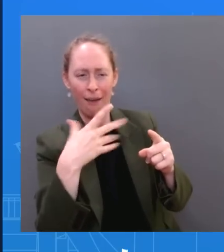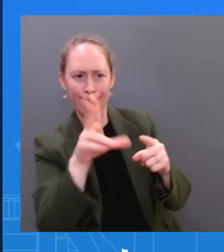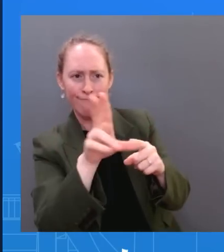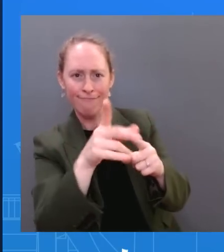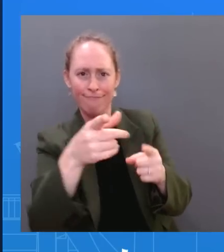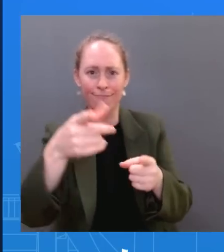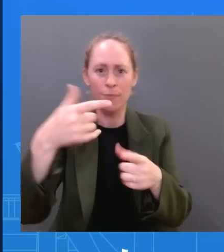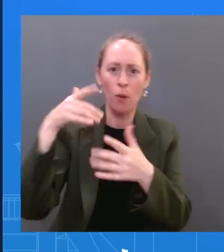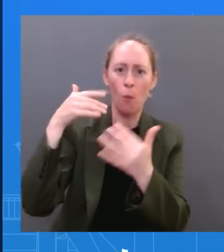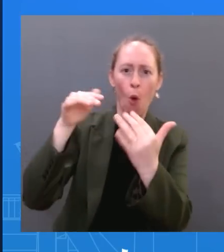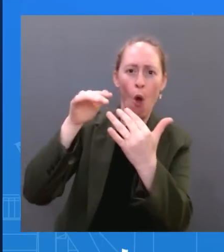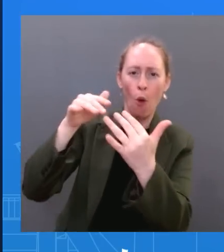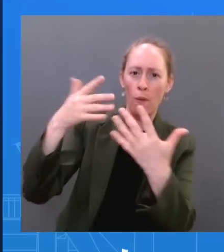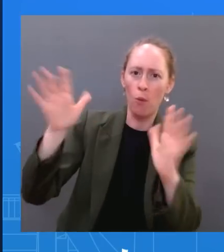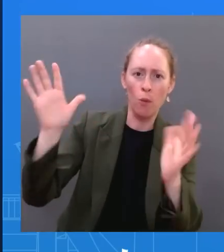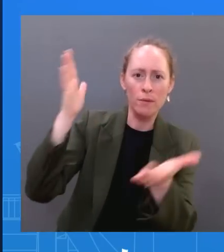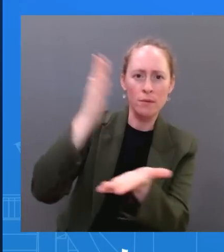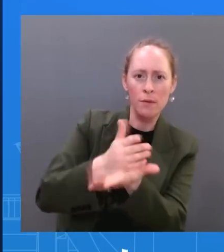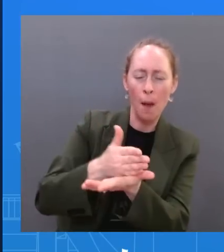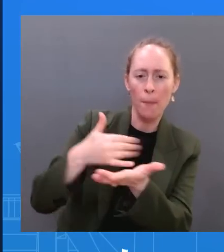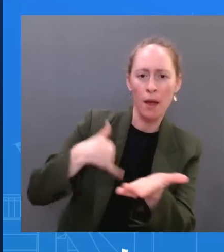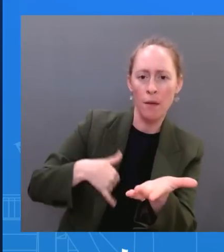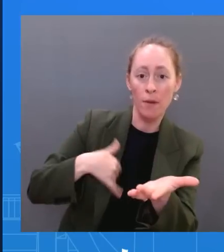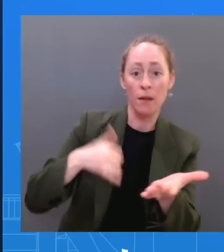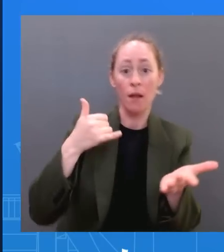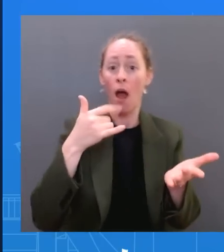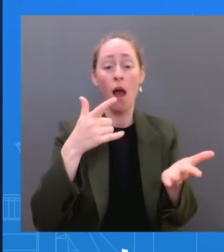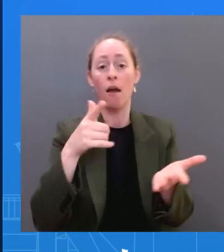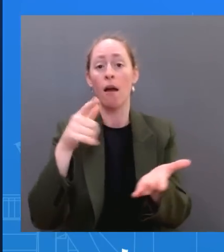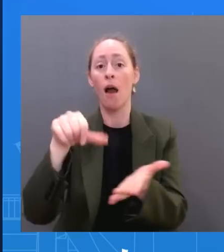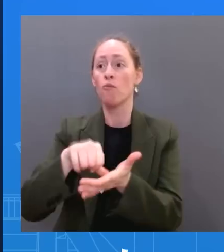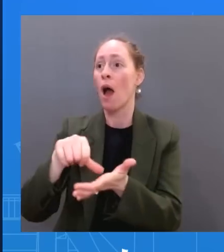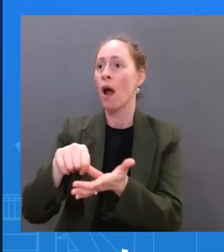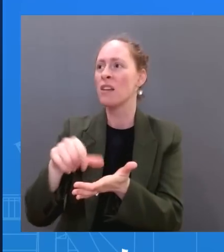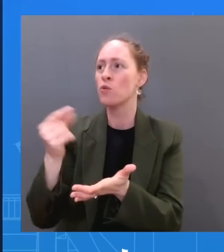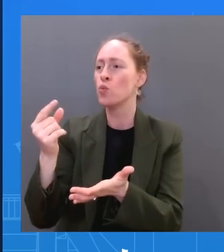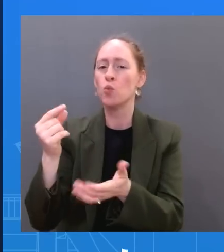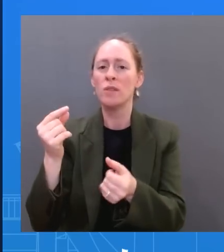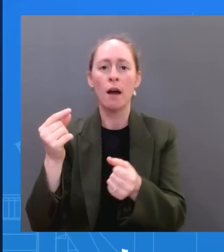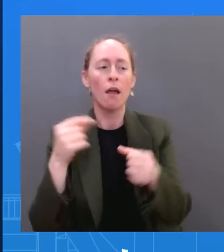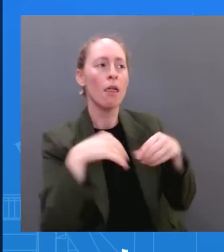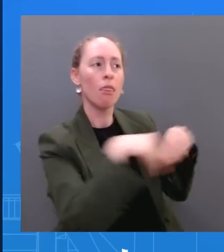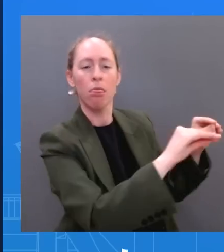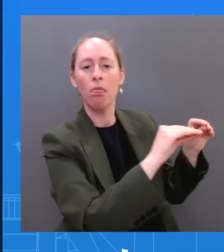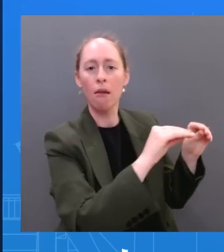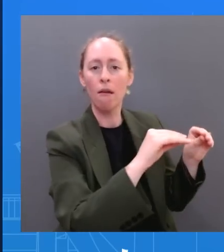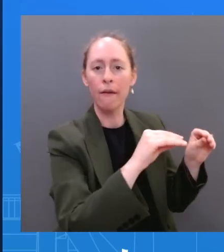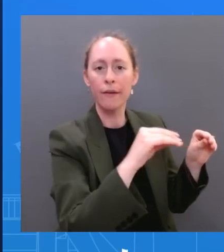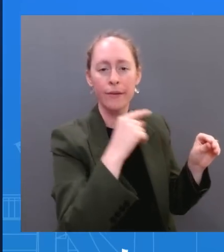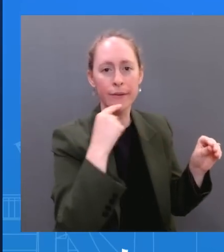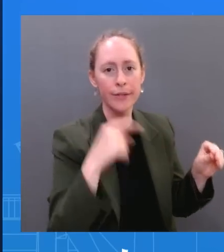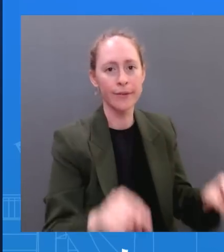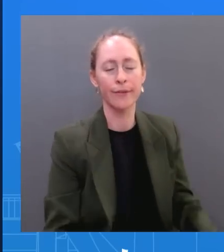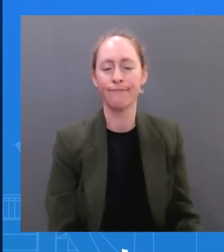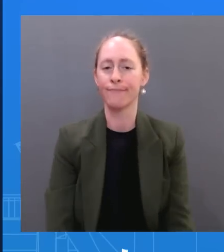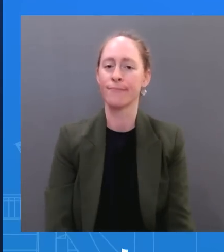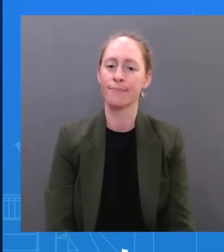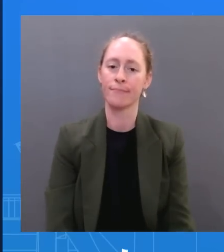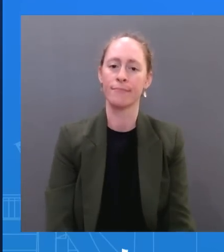and to help the Ukrainians show that the Russian effort to try to wipe Ukraine off the map cannot succeed.